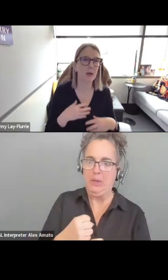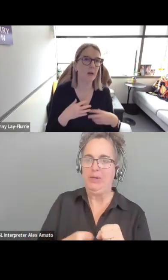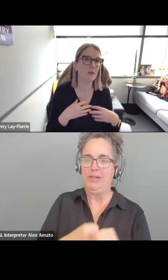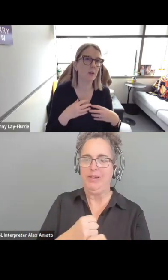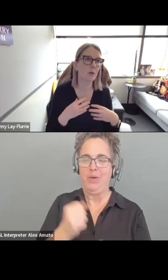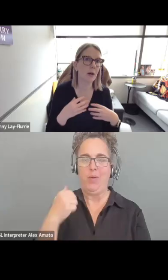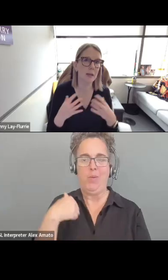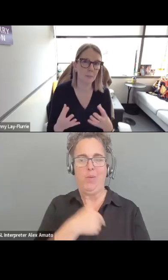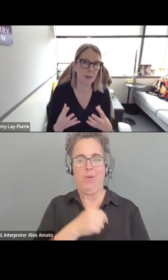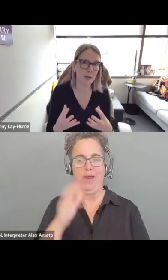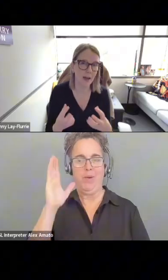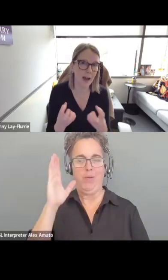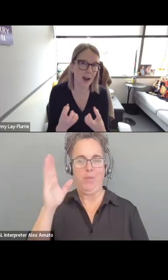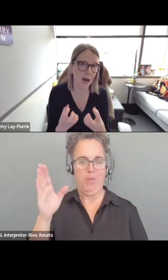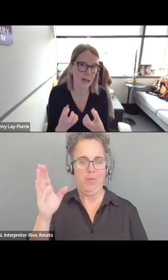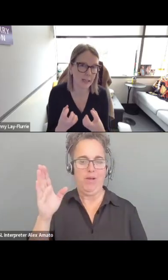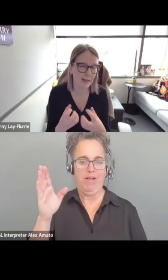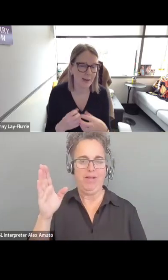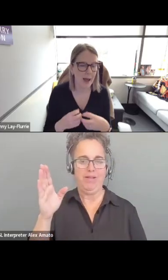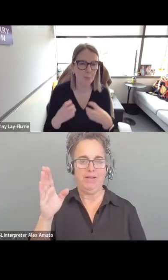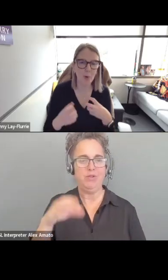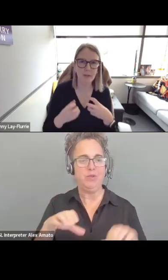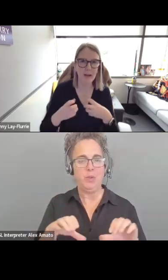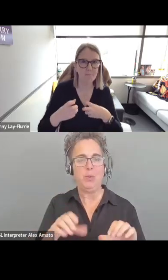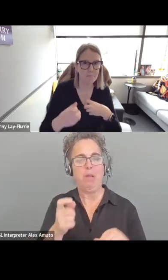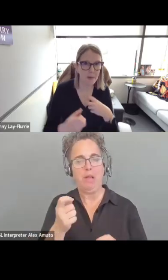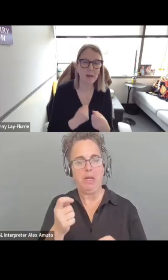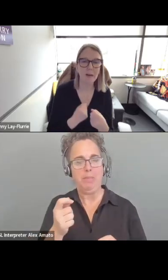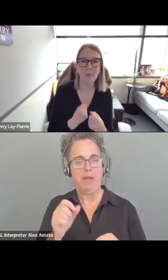We're gonna do a little bit of AI and what does that mean